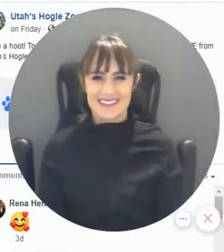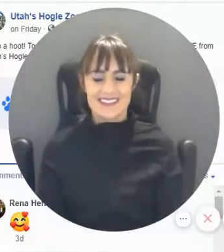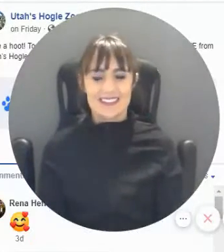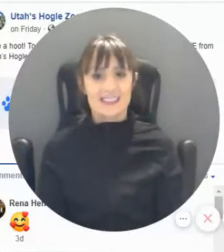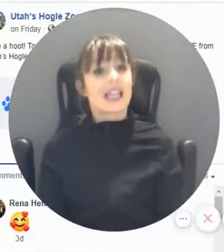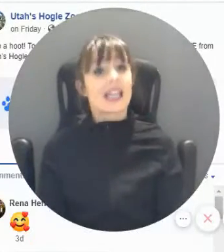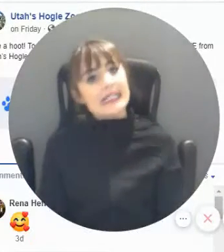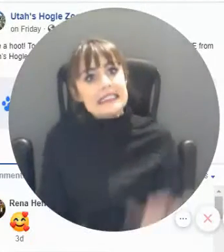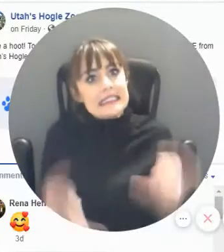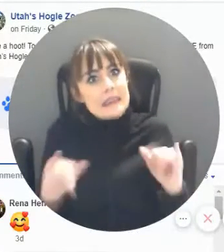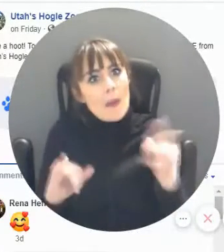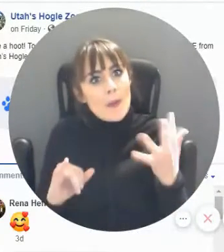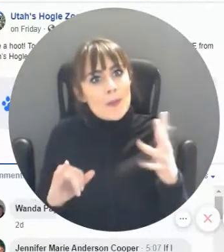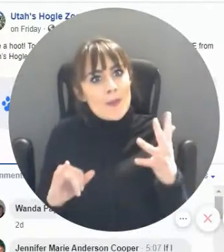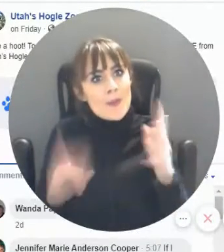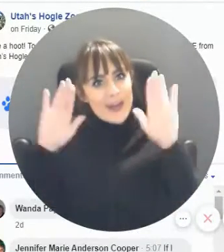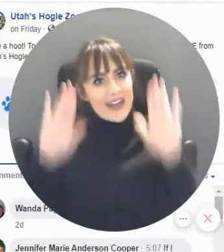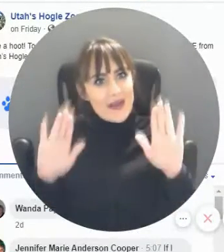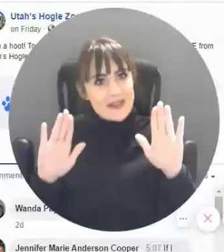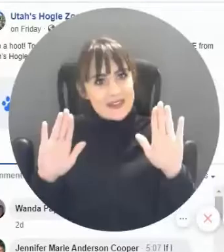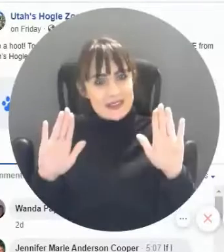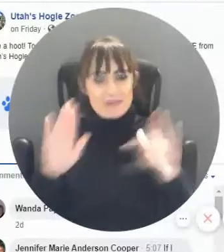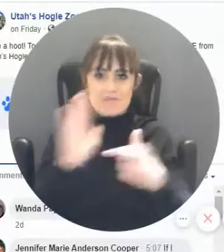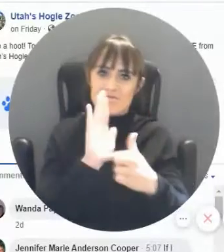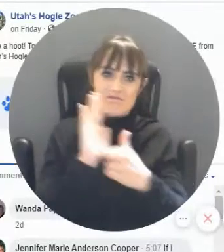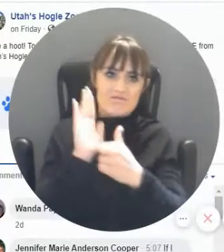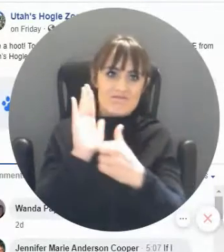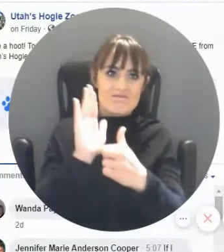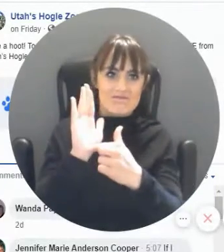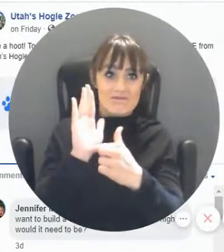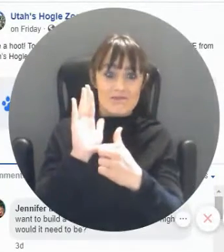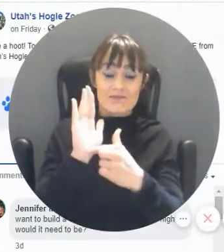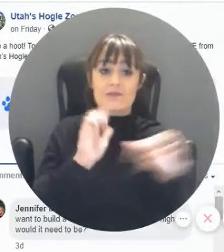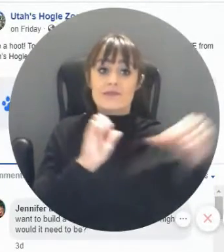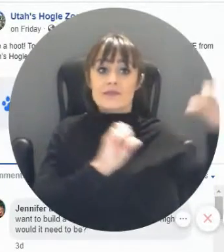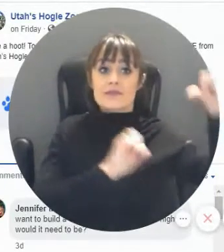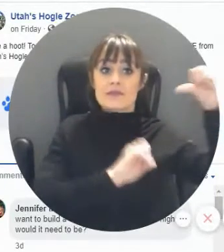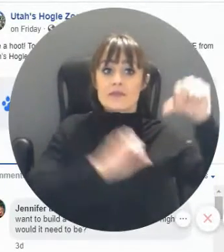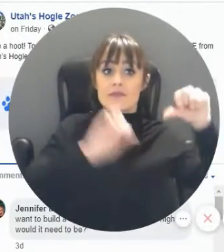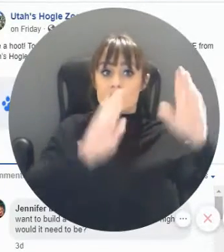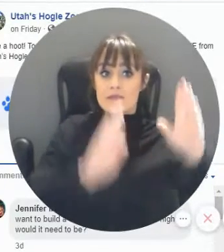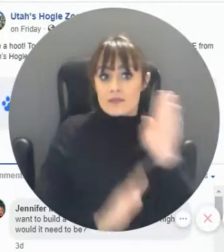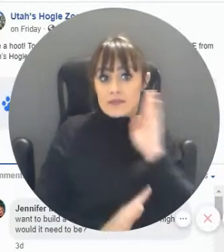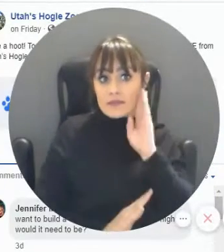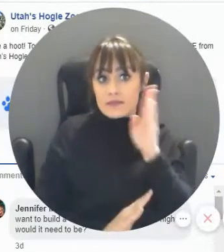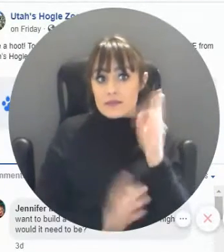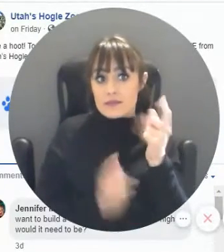It's pretty awesome though to showcase. And actually scientists will go through wild owl pellets